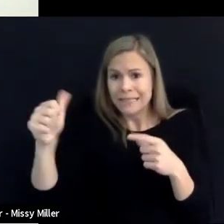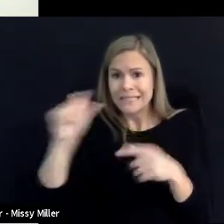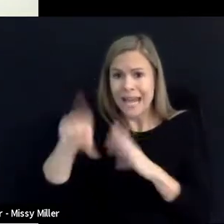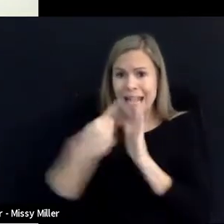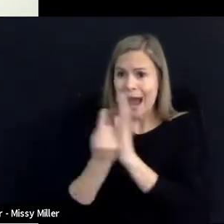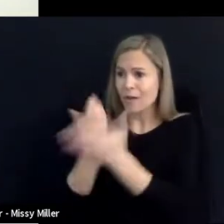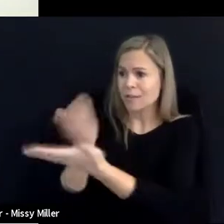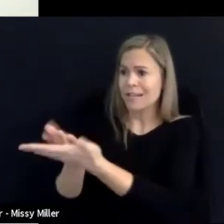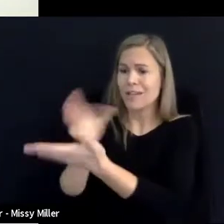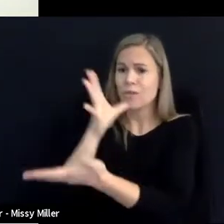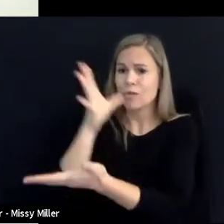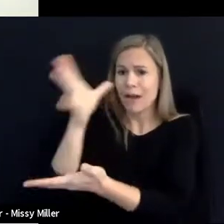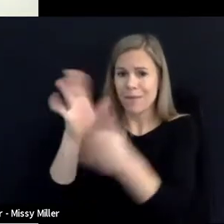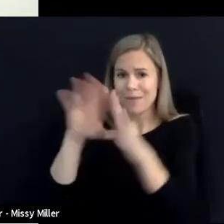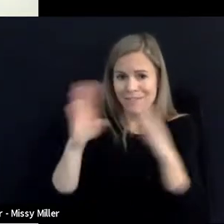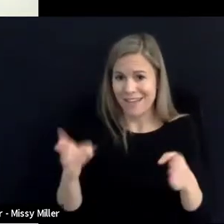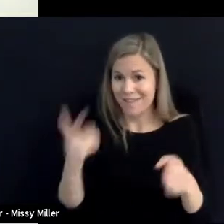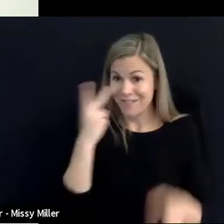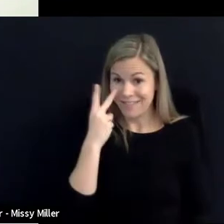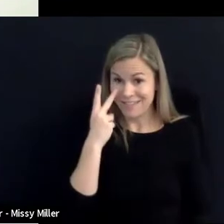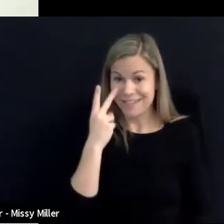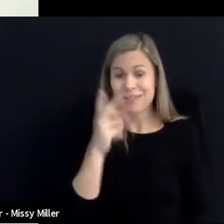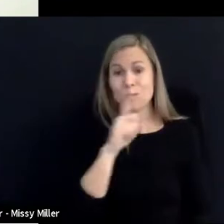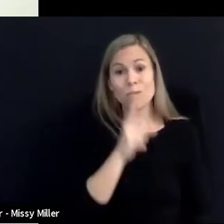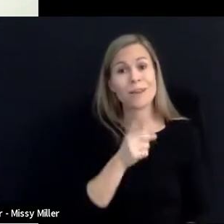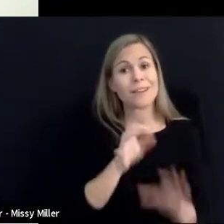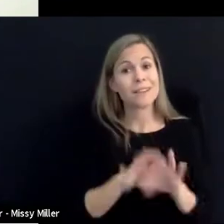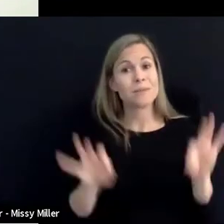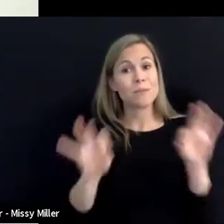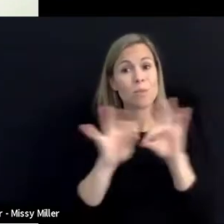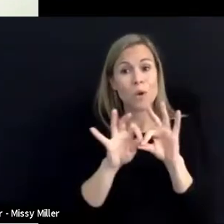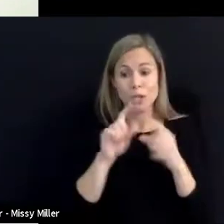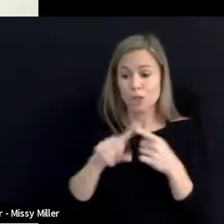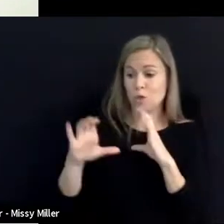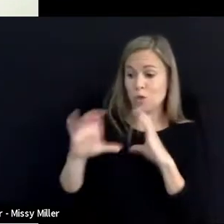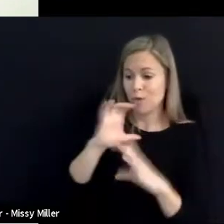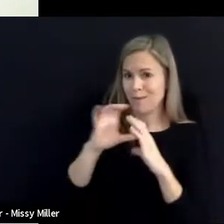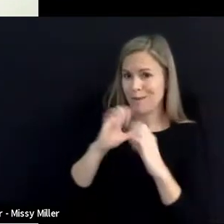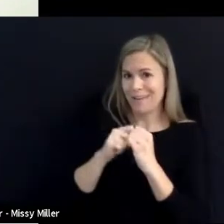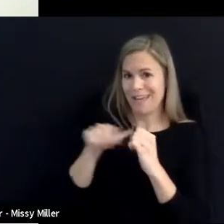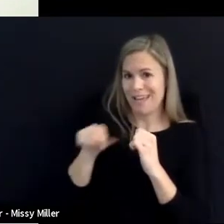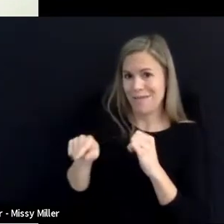So you can see where I'm leading to the importance of being able to communicate for our kids,